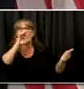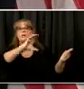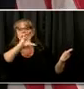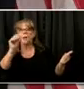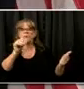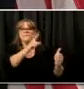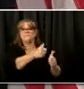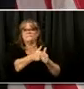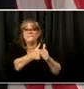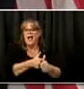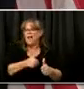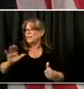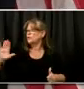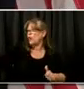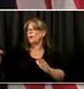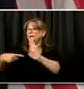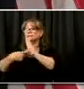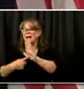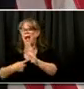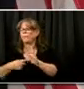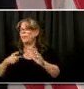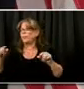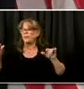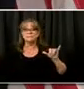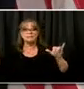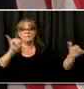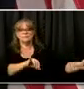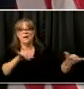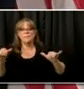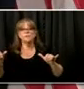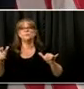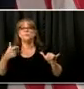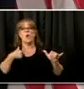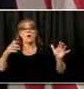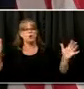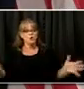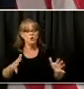retail businesses to do the same i have no doubt that the marijuana industry and the generosity of